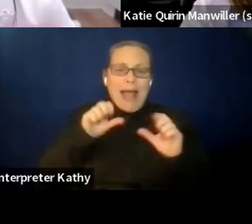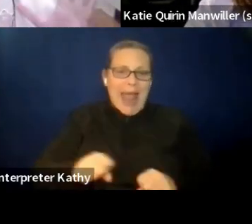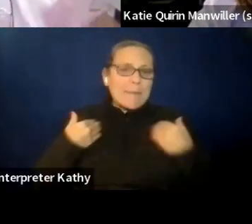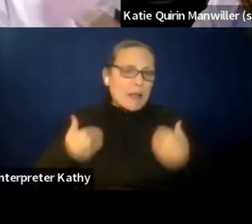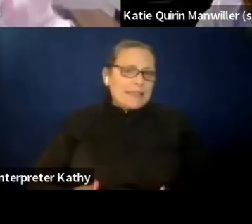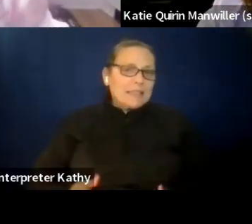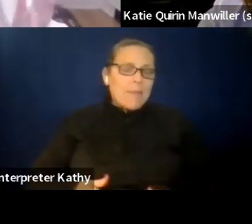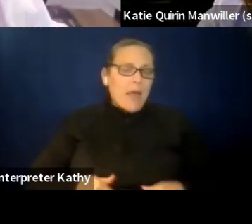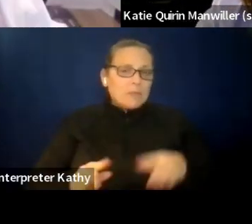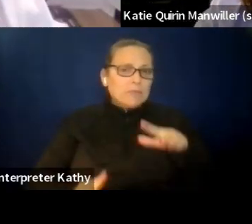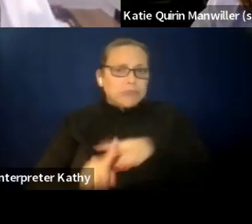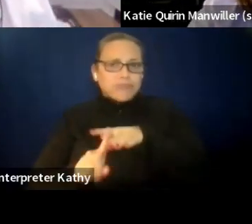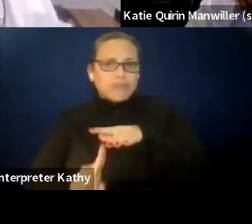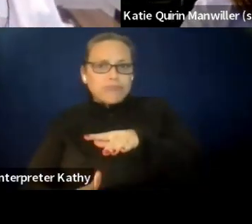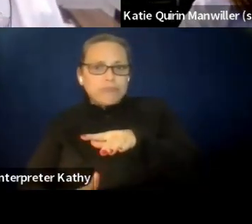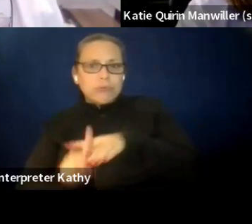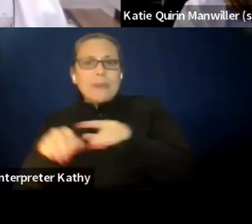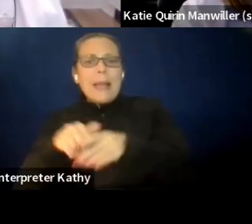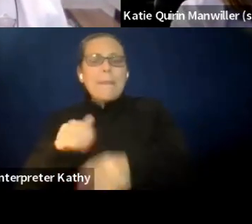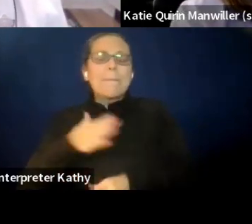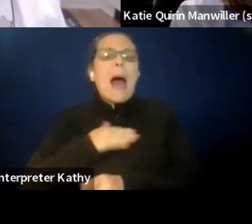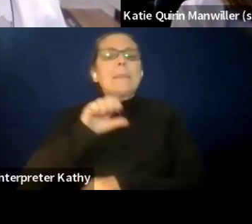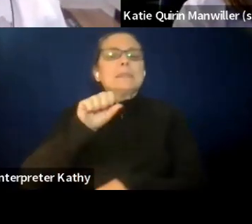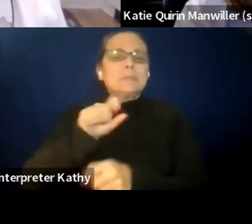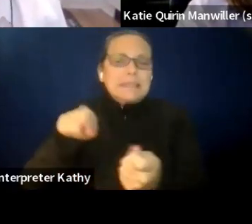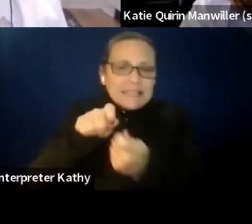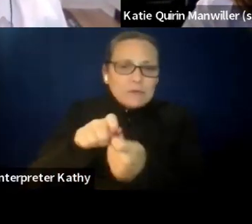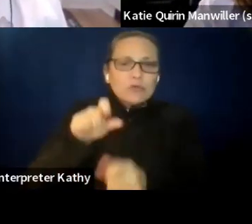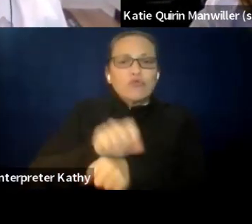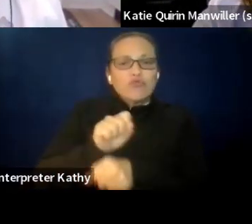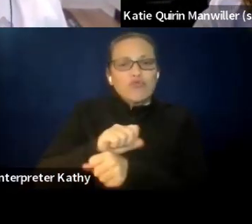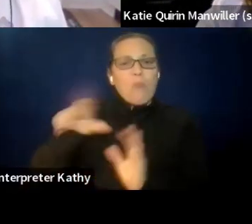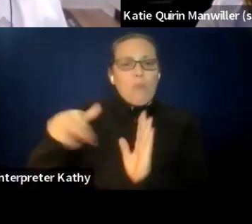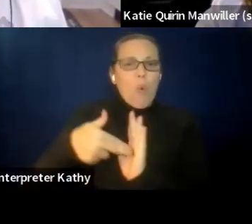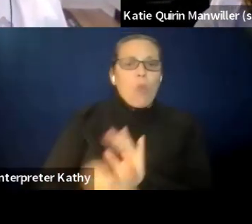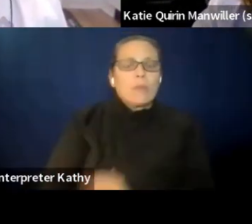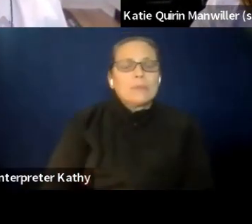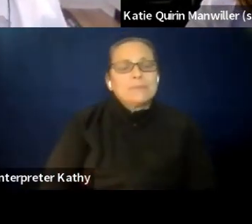And so that's a bit of institutionalized